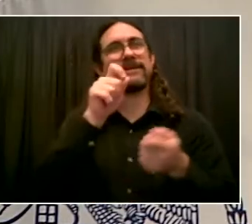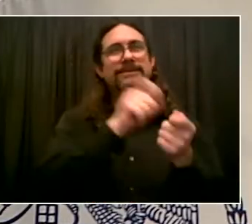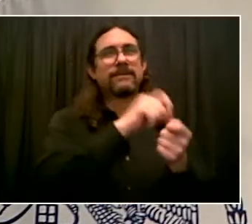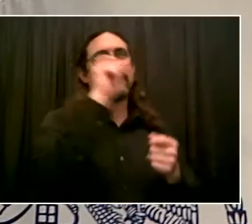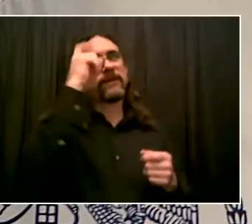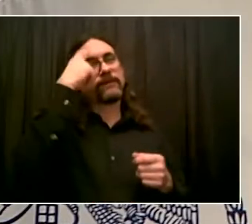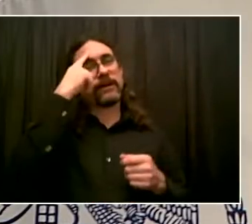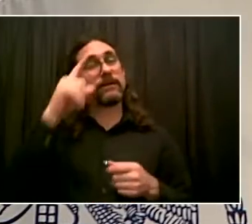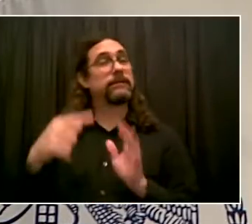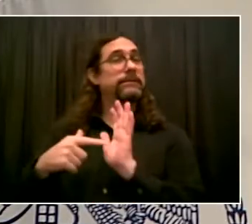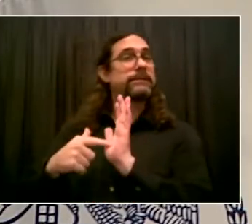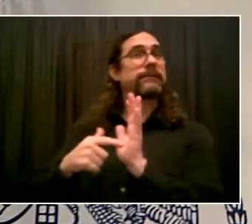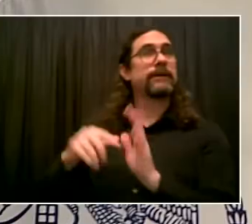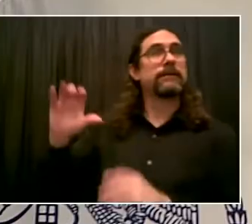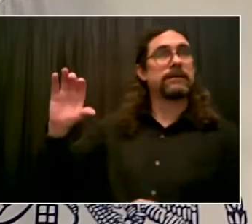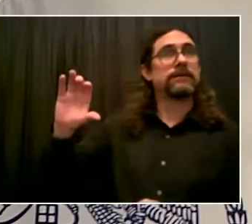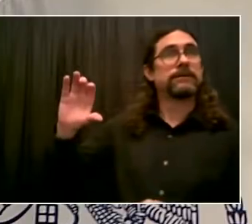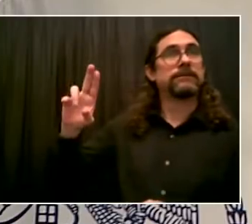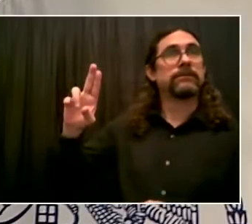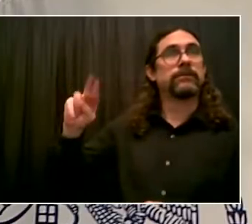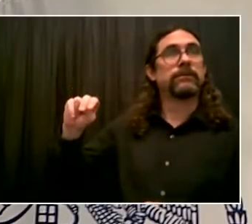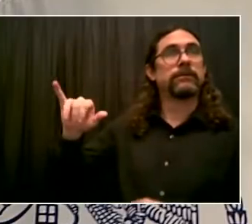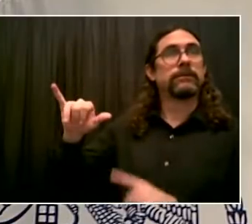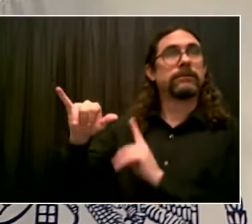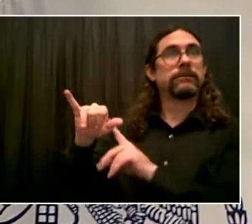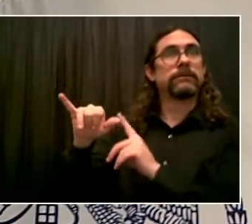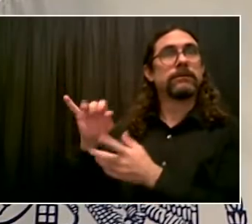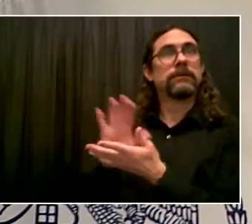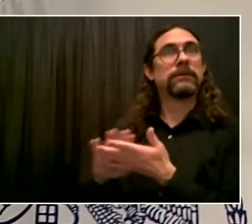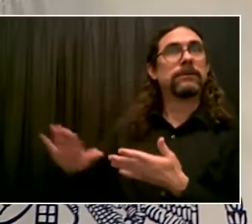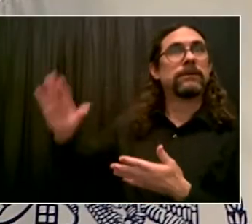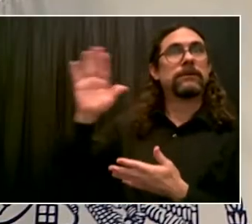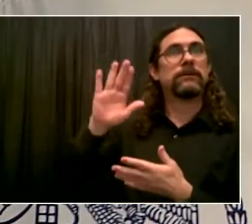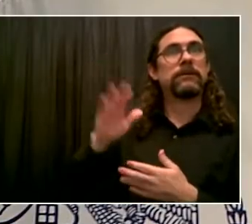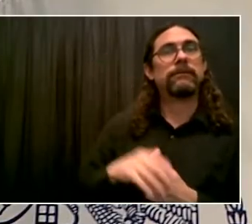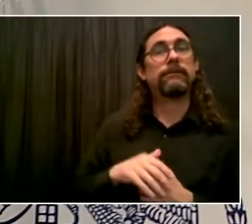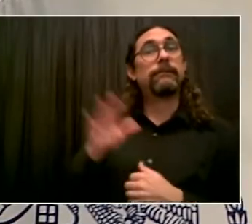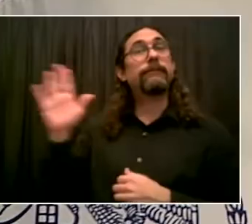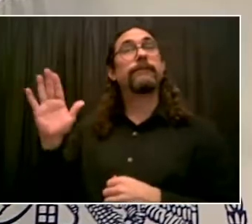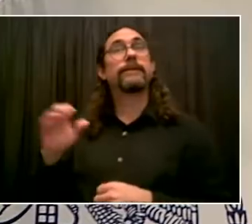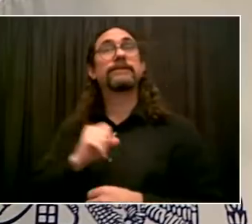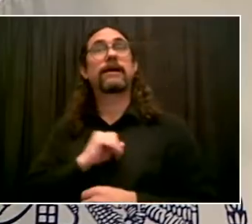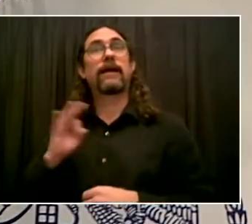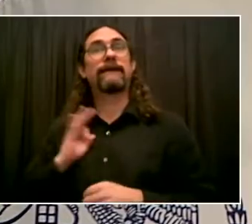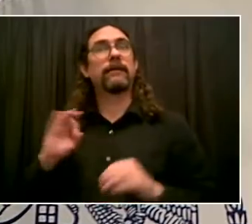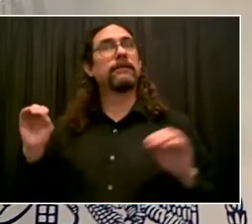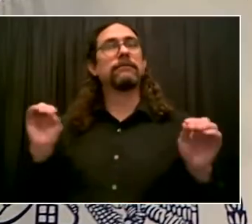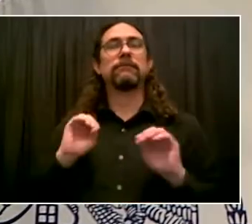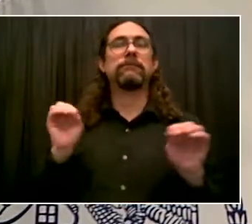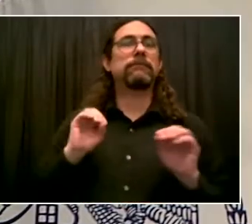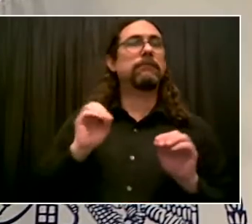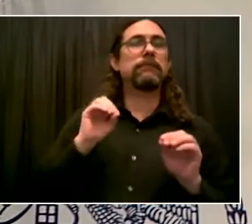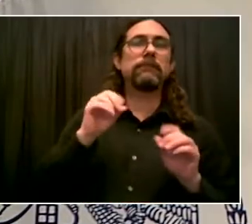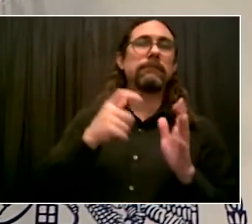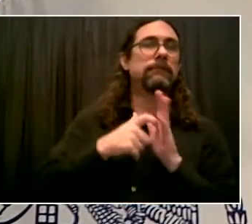CUNY. I KNOW THERE'S ONE FOR STUDENTS THAT HAVE THE OPTION